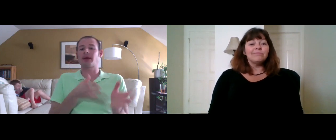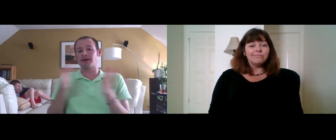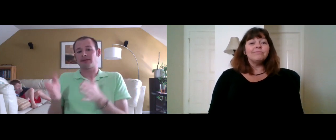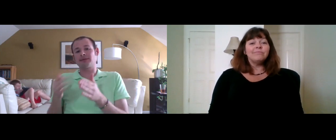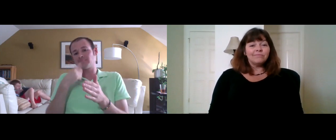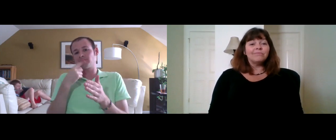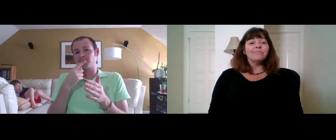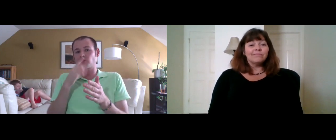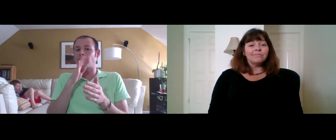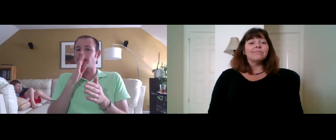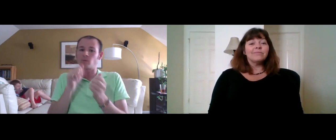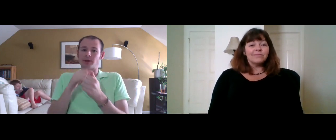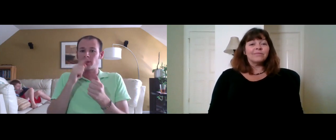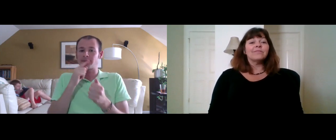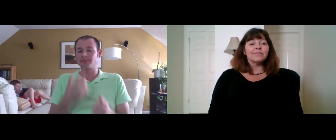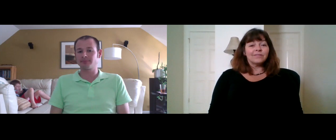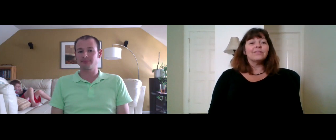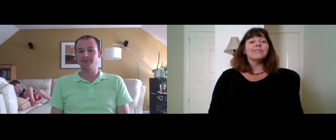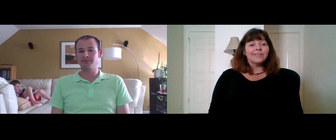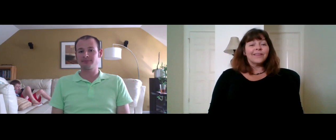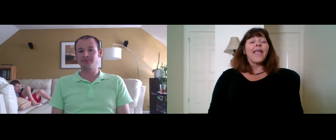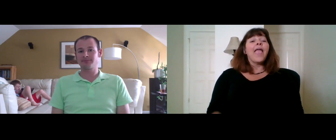If they speak, I will speak